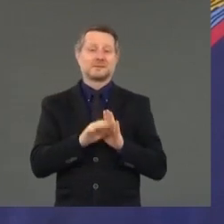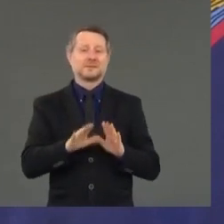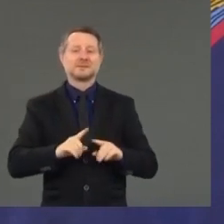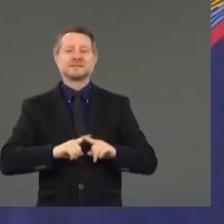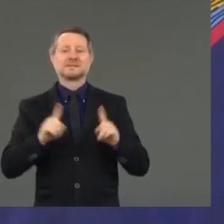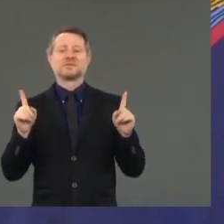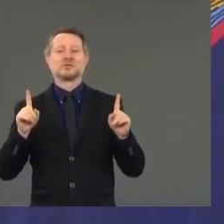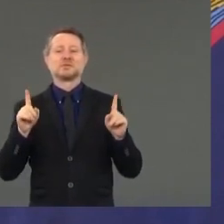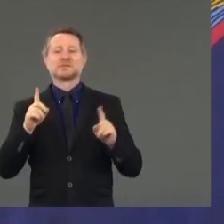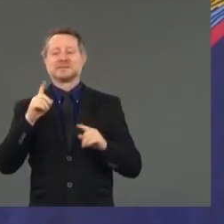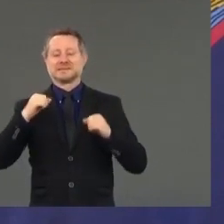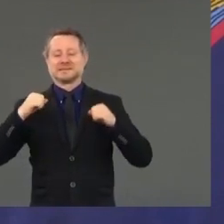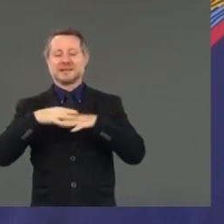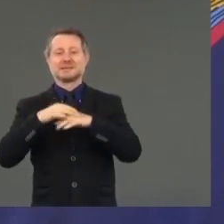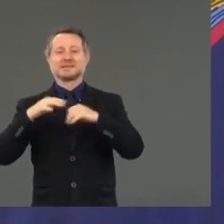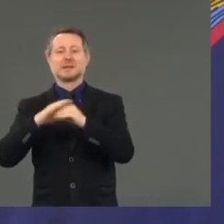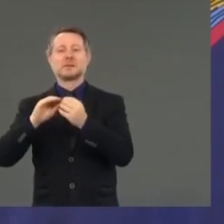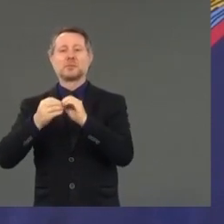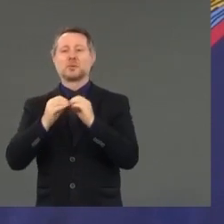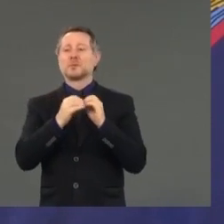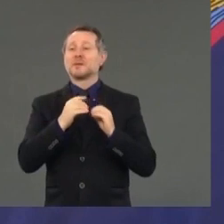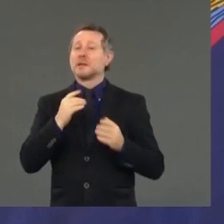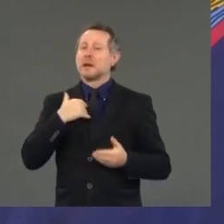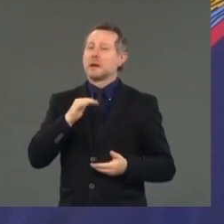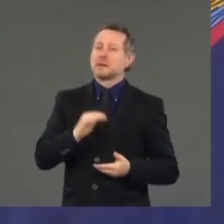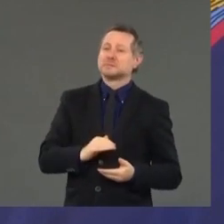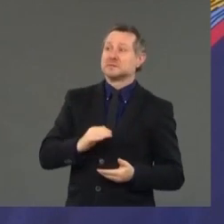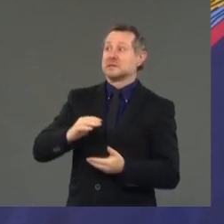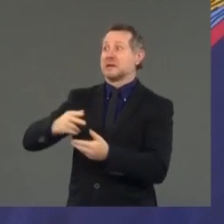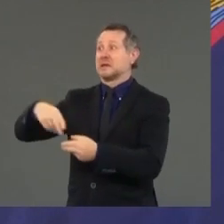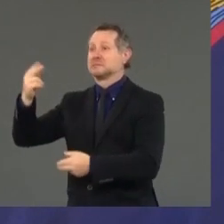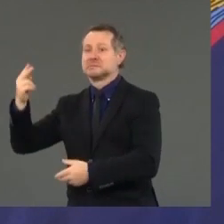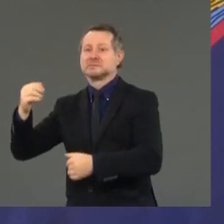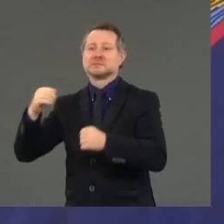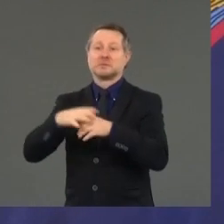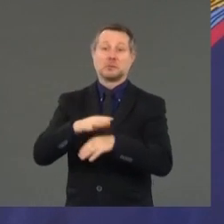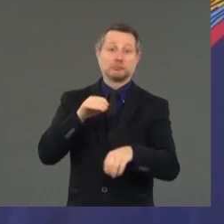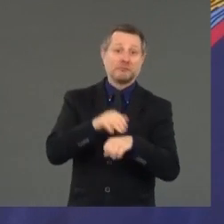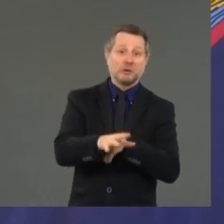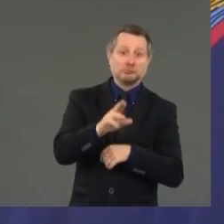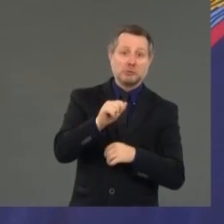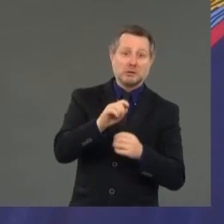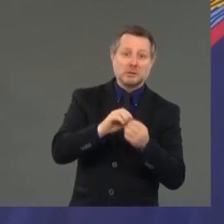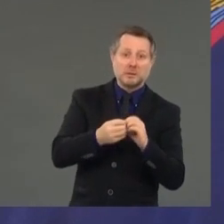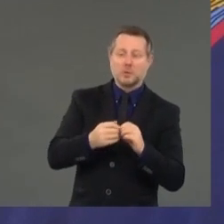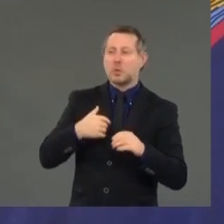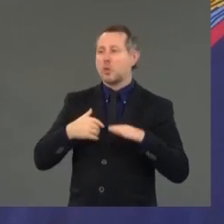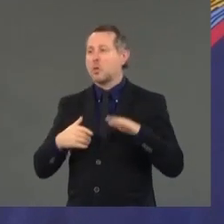THERE WON'T BE UNIFORMITY BECAUSE YOU HAVE AREAS OF DIFFERENT DENSITY. YOU HAVE AREAS WITH DIFFERENT